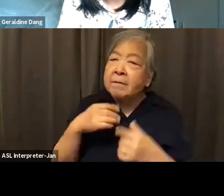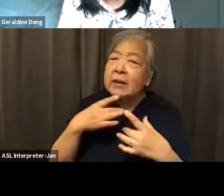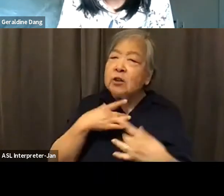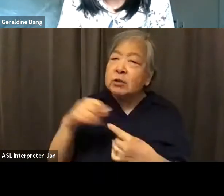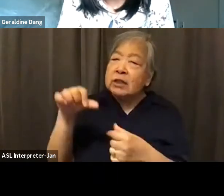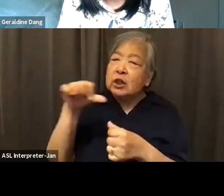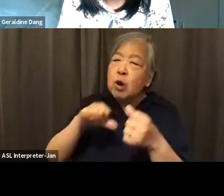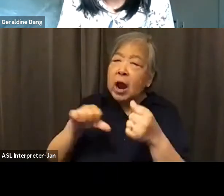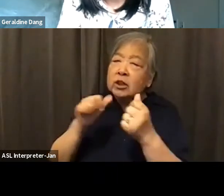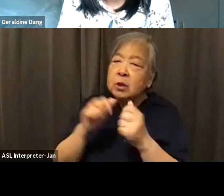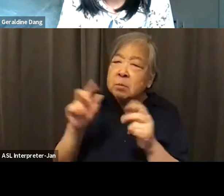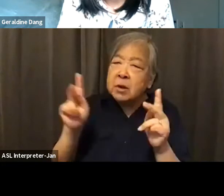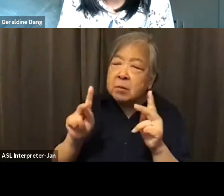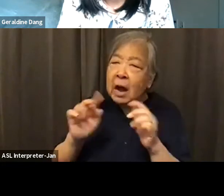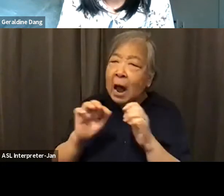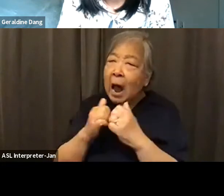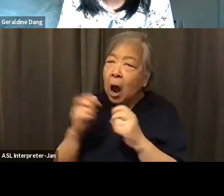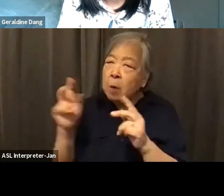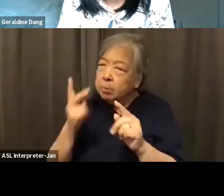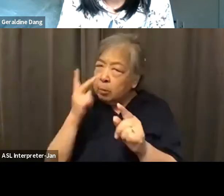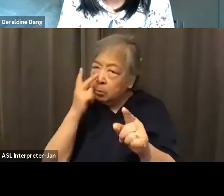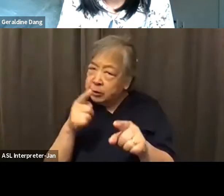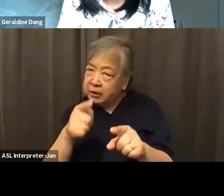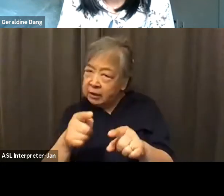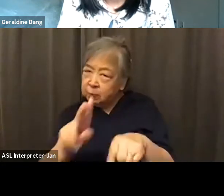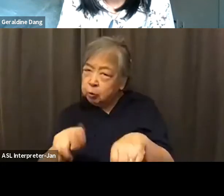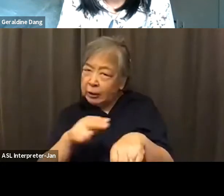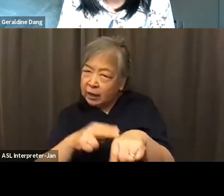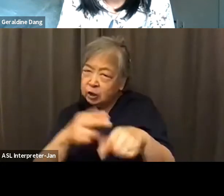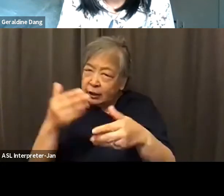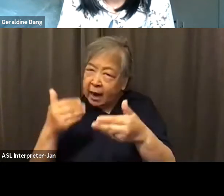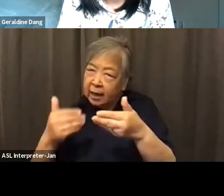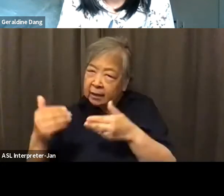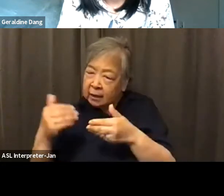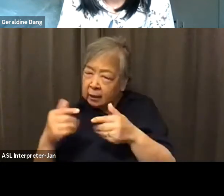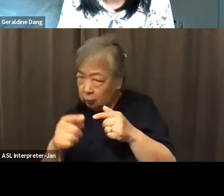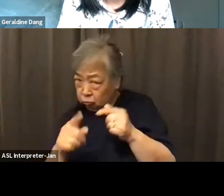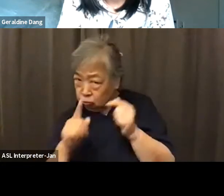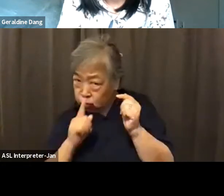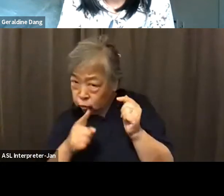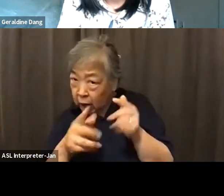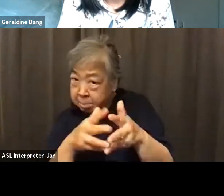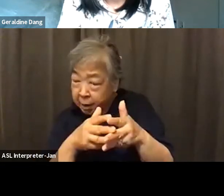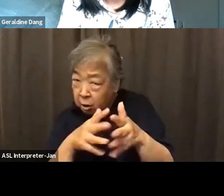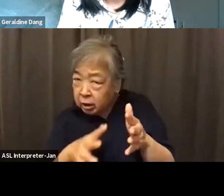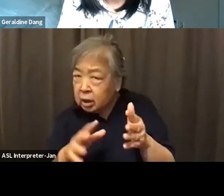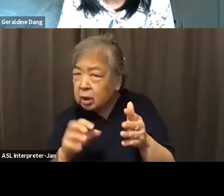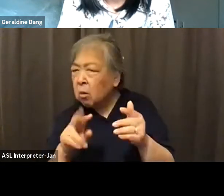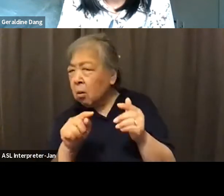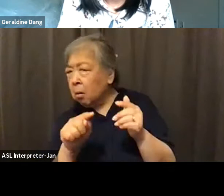perceptions about your nationality, whether you're American or whether you're perceived to be from other countries?